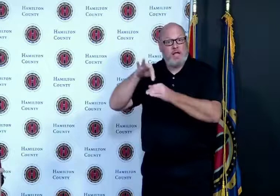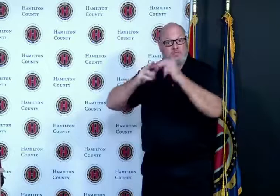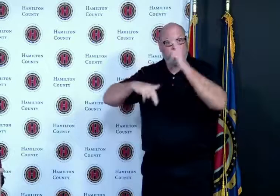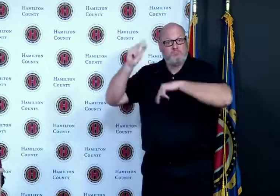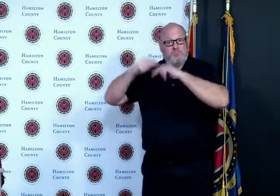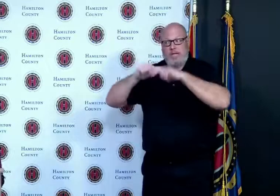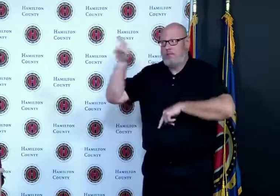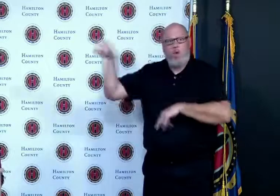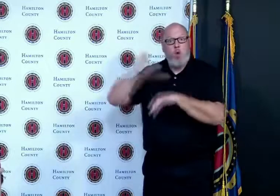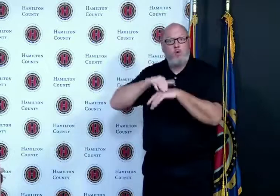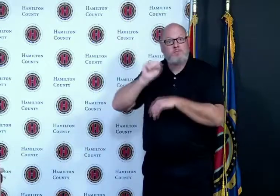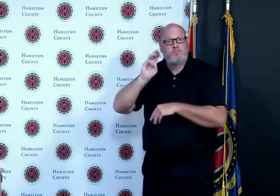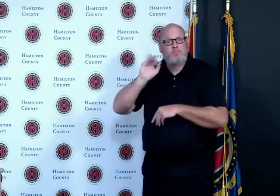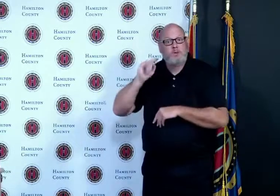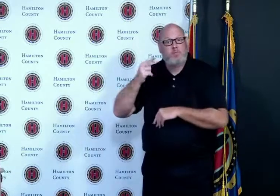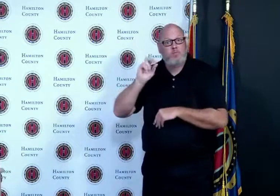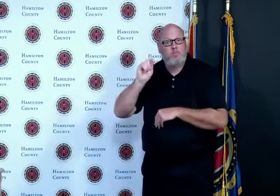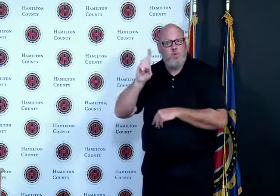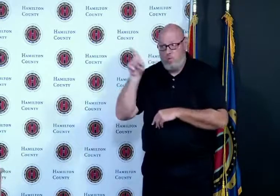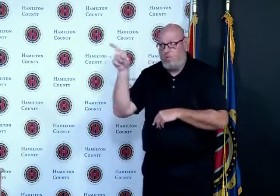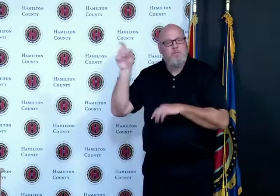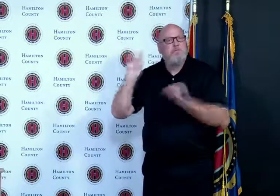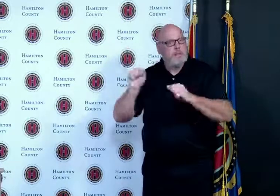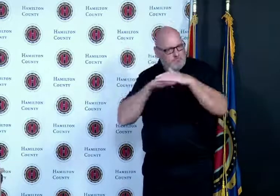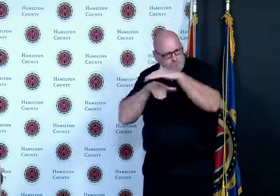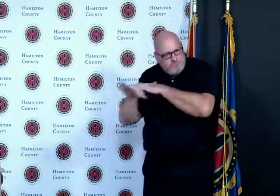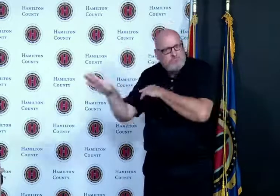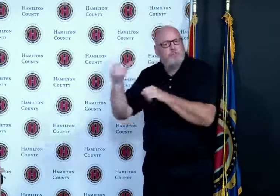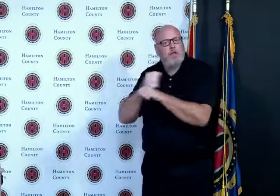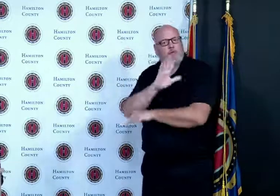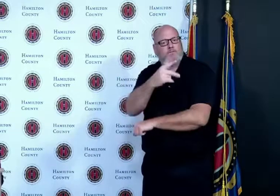Hamilton County Board of Elections times for walk and grade correct me if I'm wrong